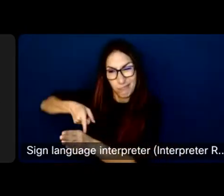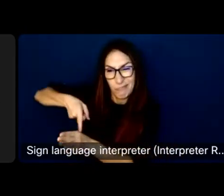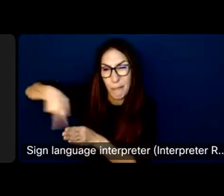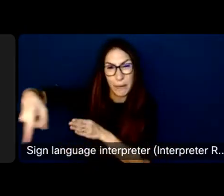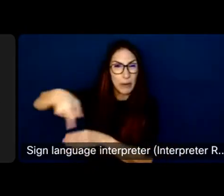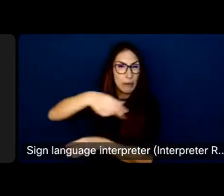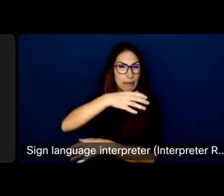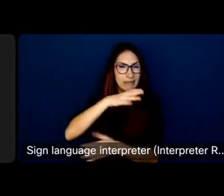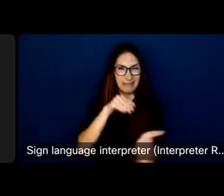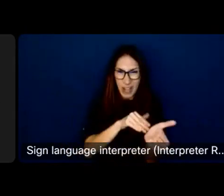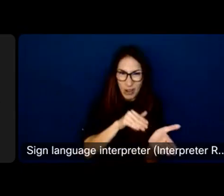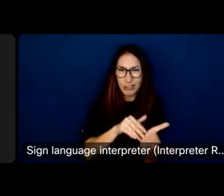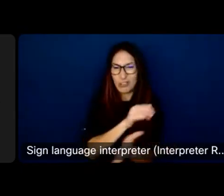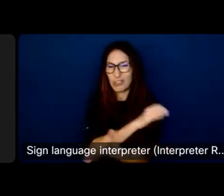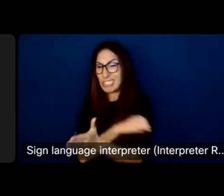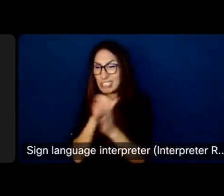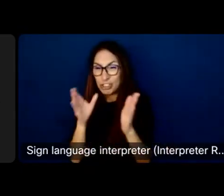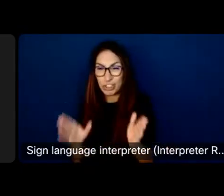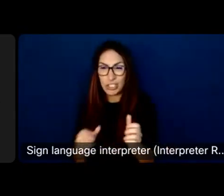not one that is attracting a lot of new talent